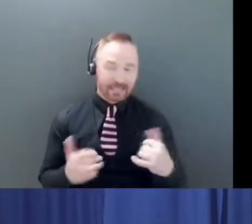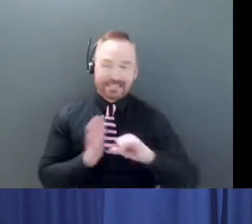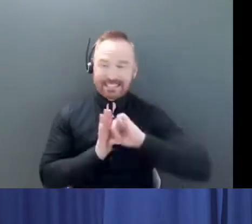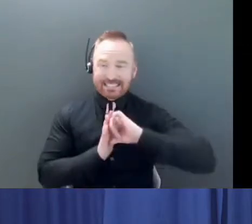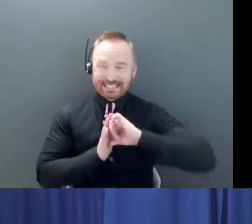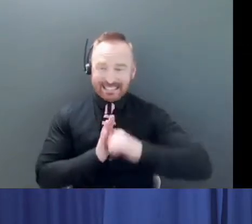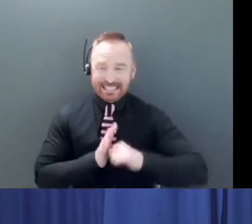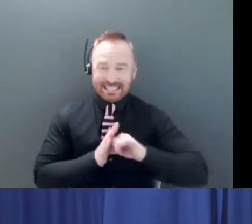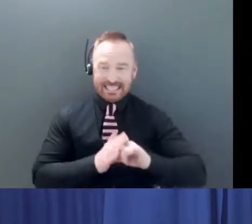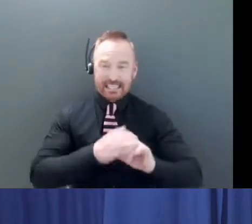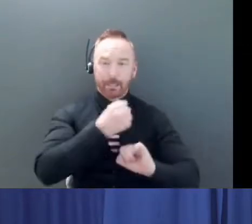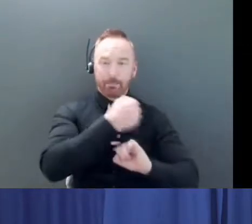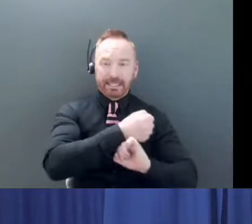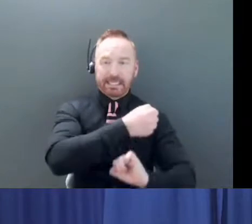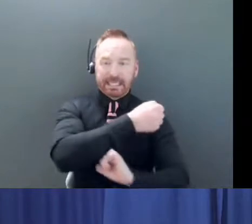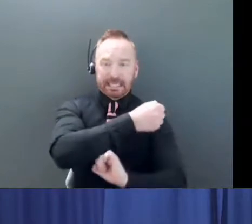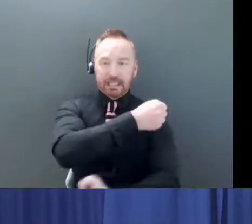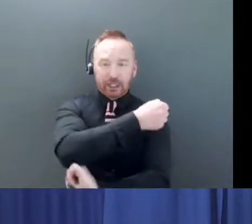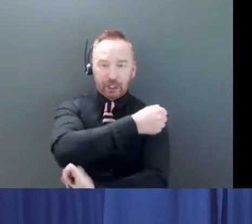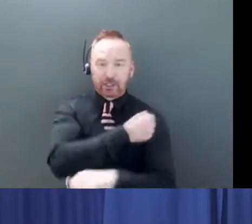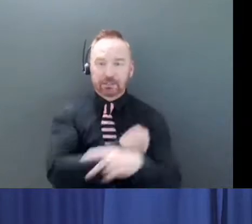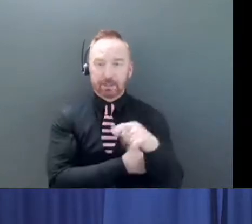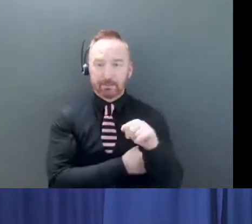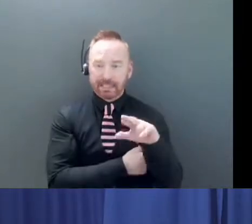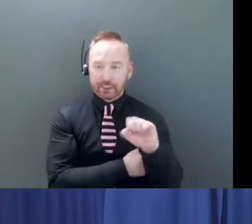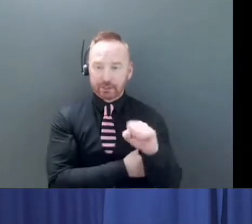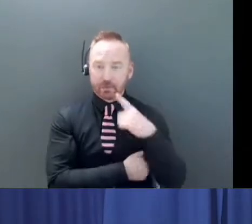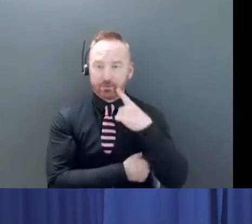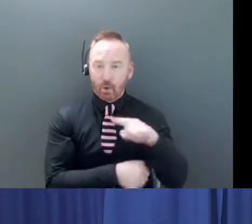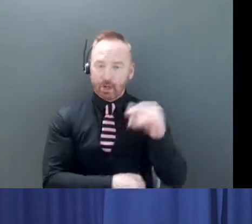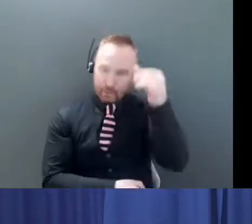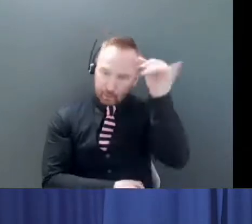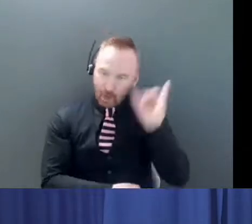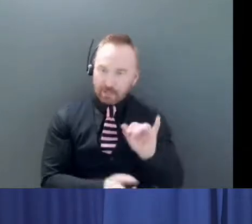recommending to support that low risk environment. And again vaccination number